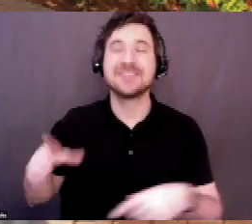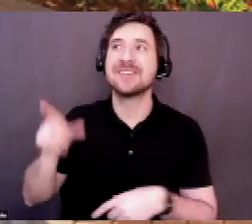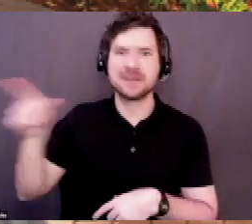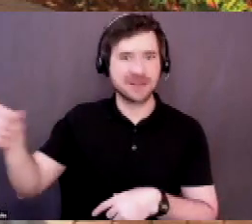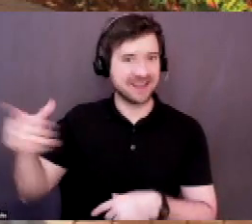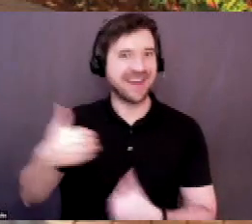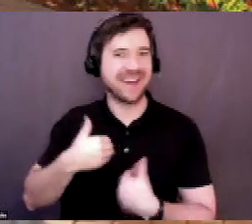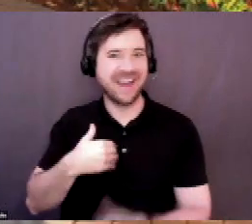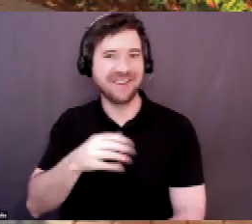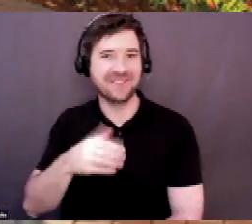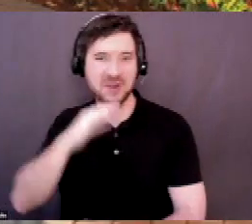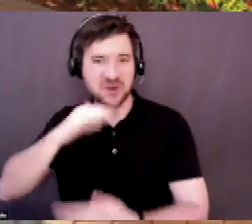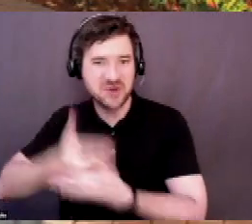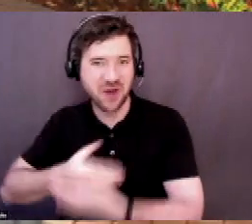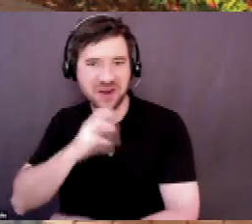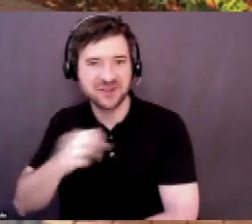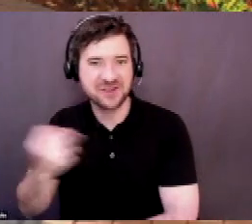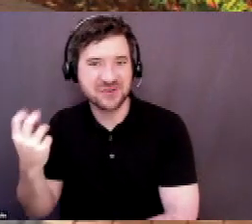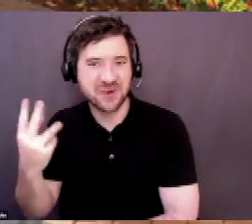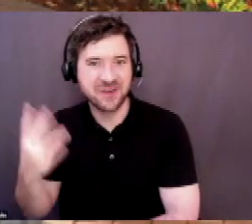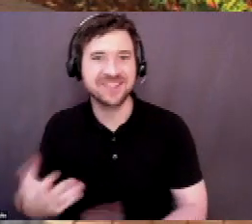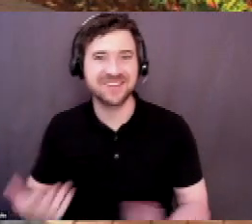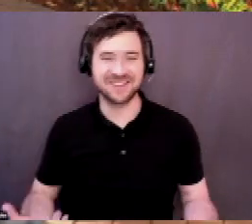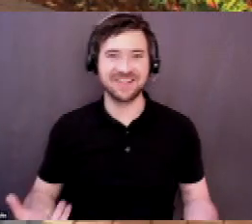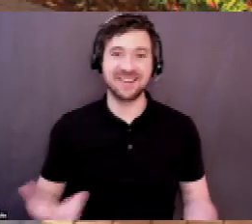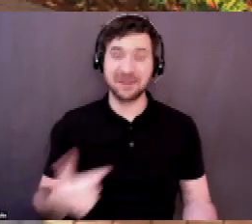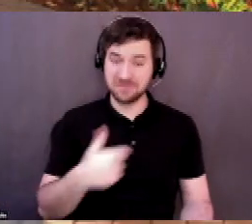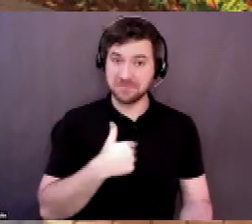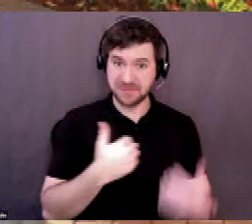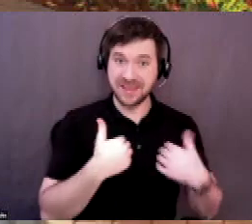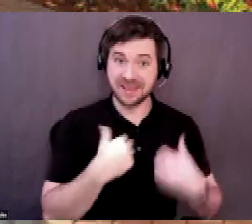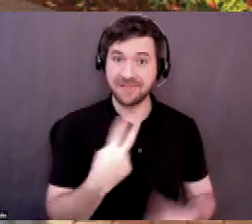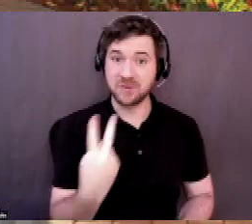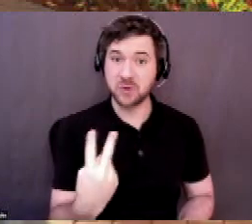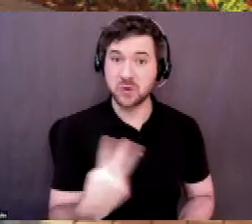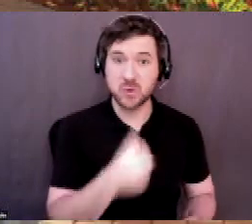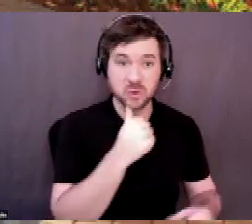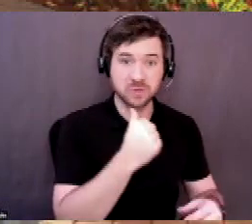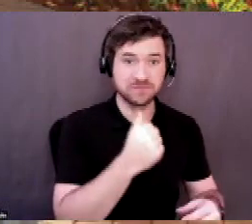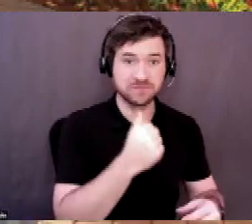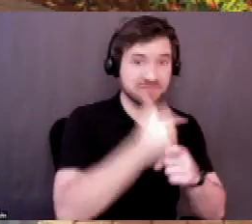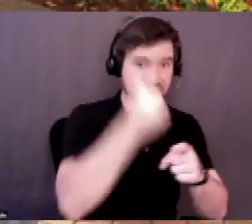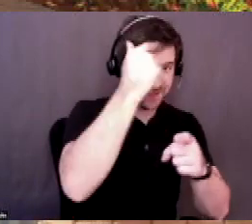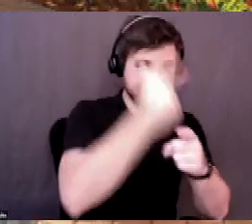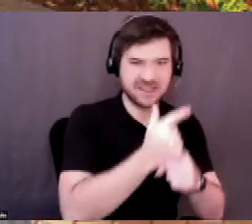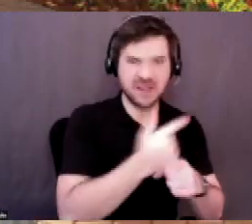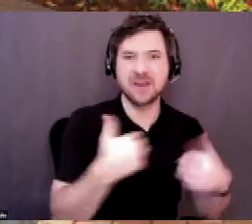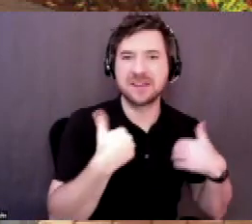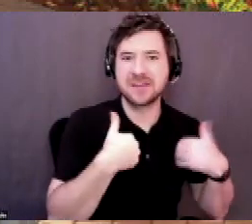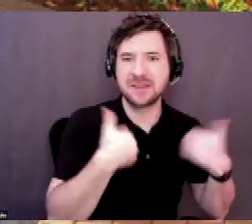were significantly younger than I was. I was starting college when they were in preschool,